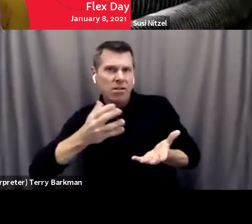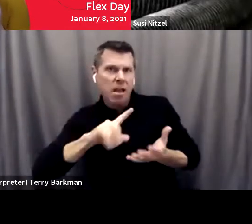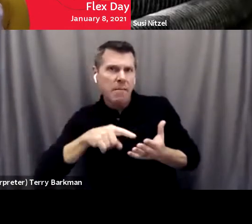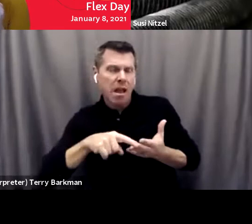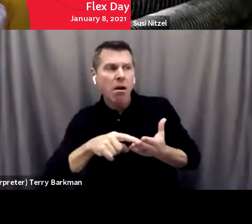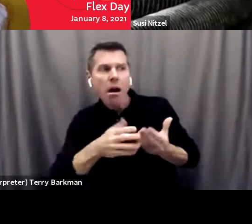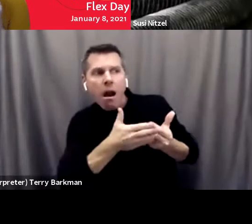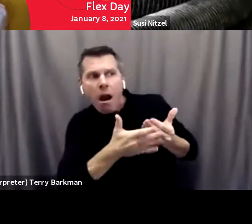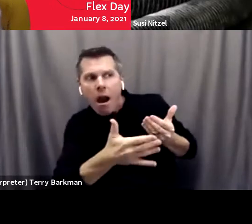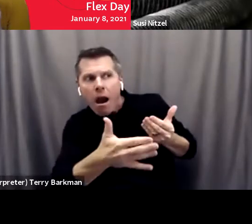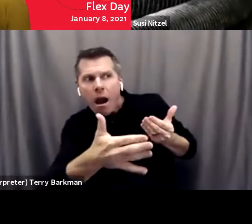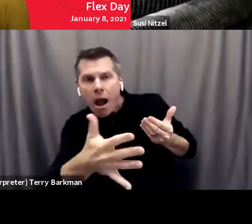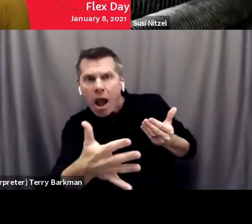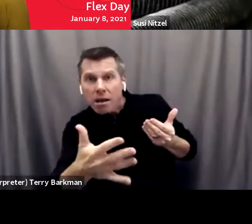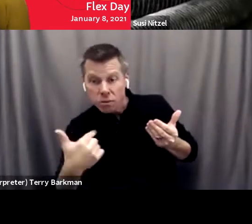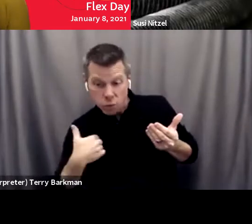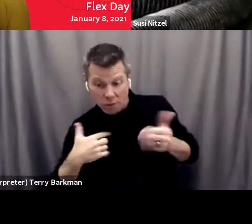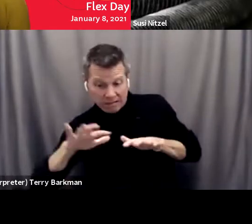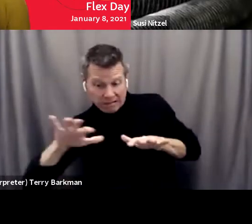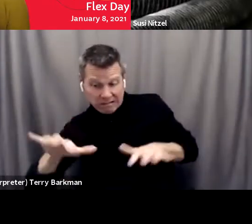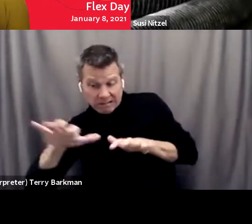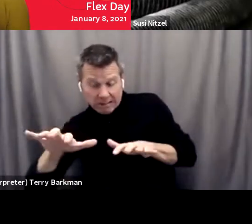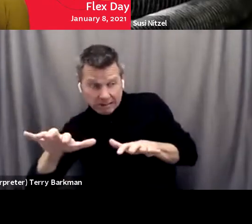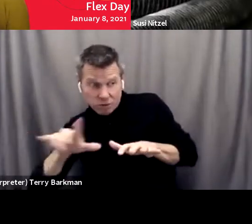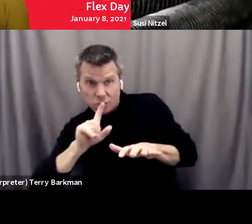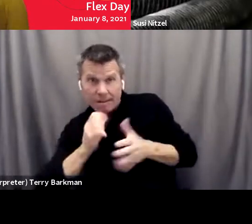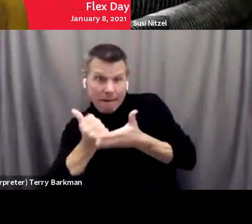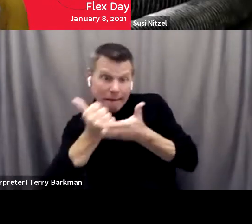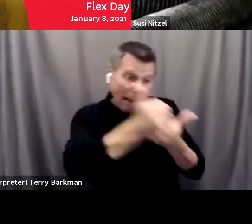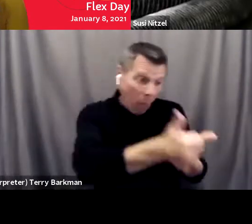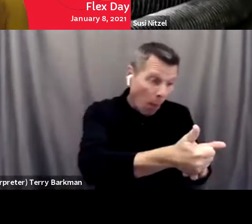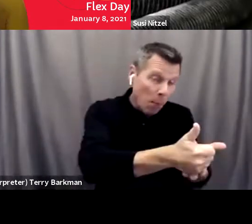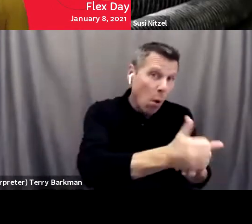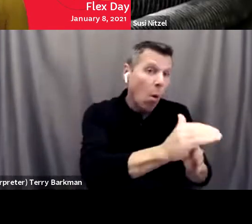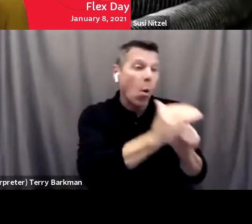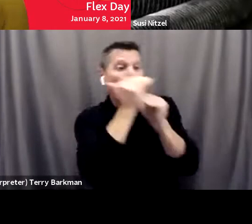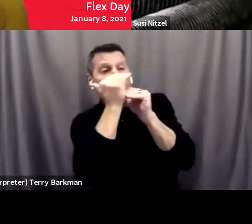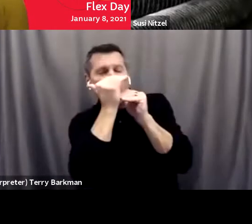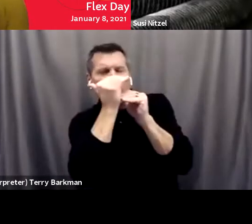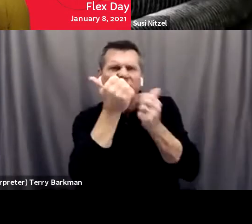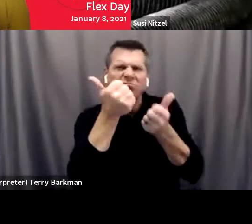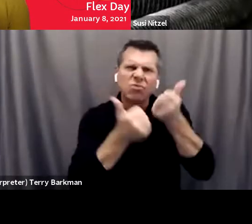determine whether or not what we're doing is as effective as we think it should be. So honestly, one of the things I think the